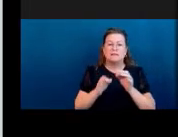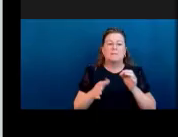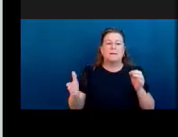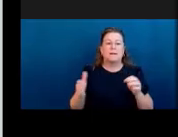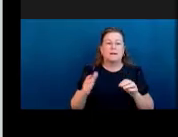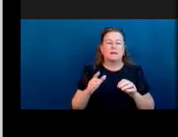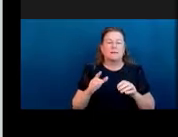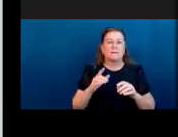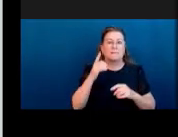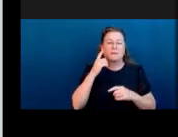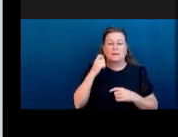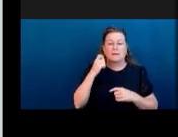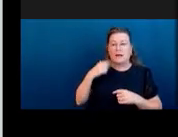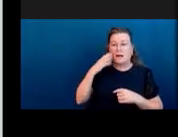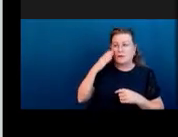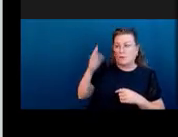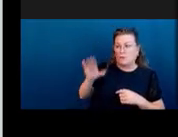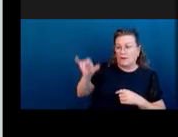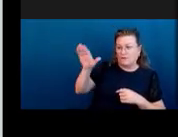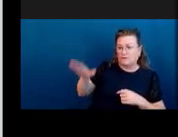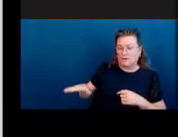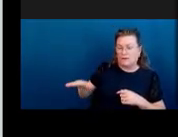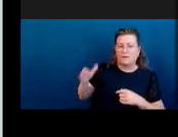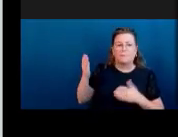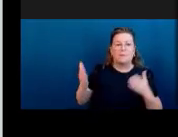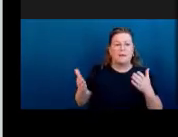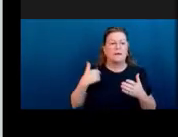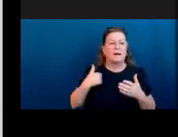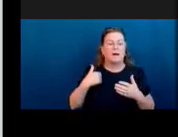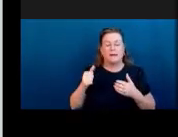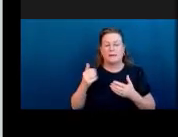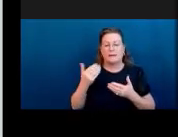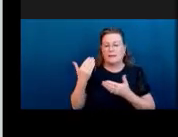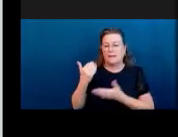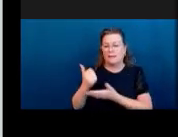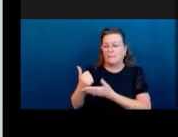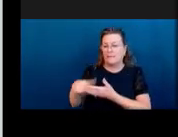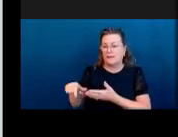about them, maybe open their eyes a little bit to that